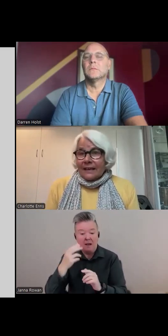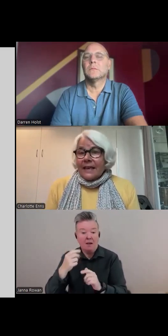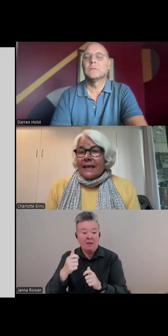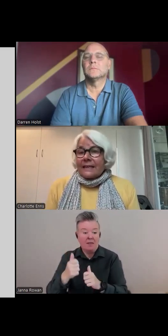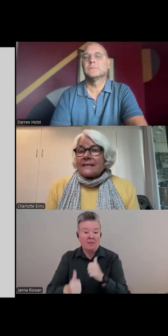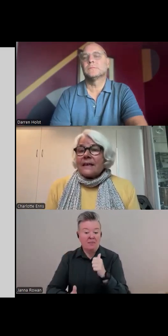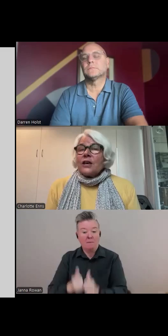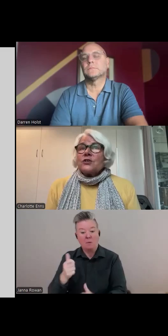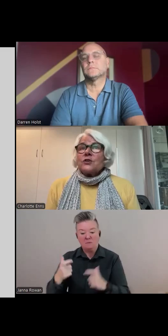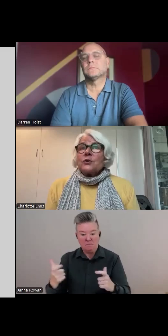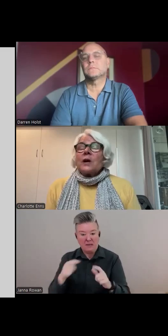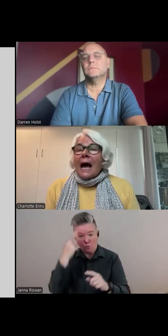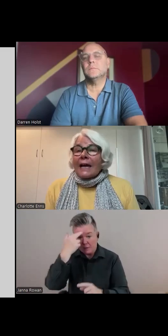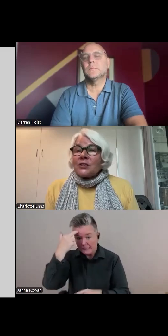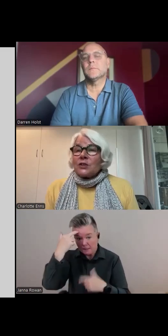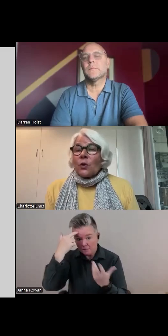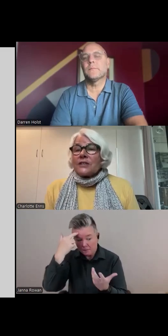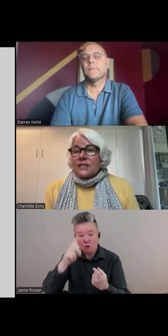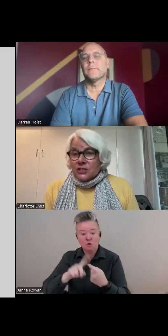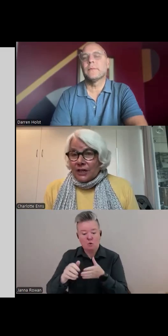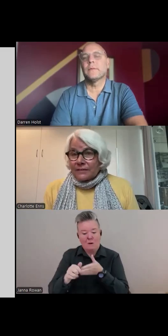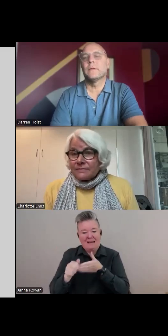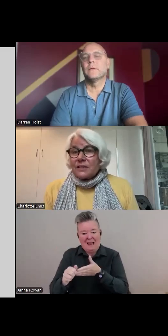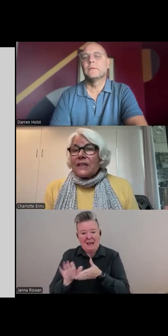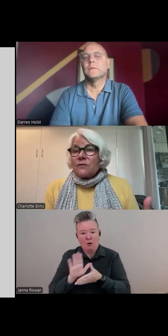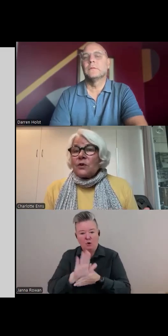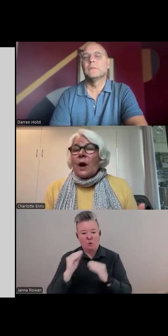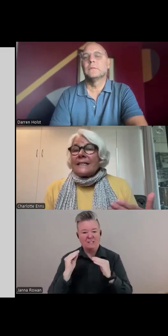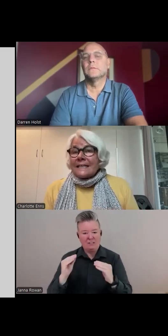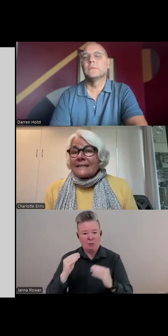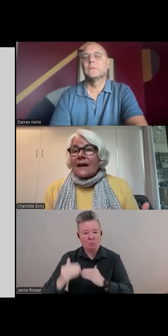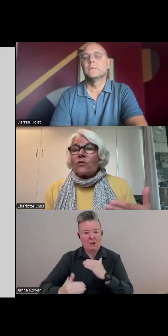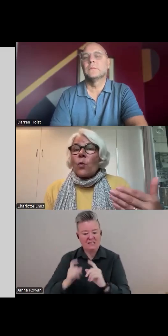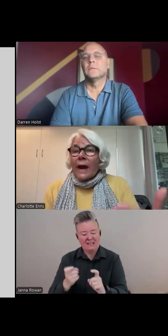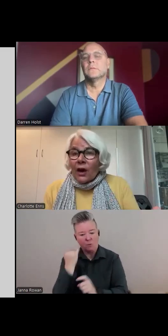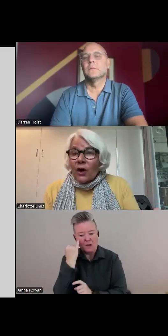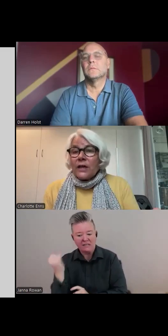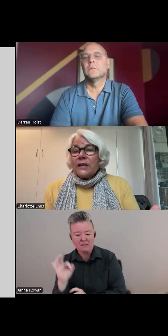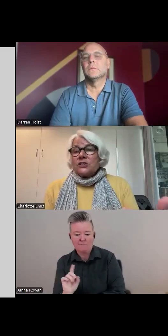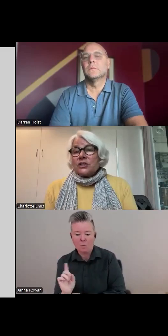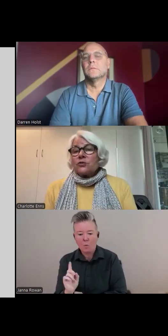is to guide your teaching, to give you ideas of where children